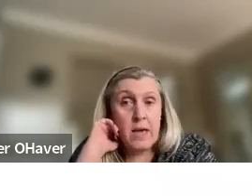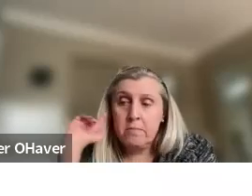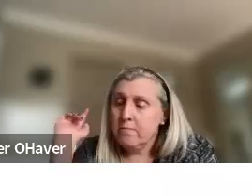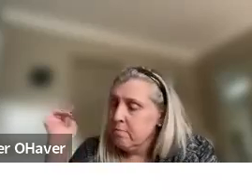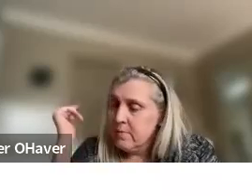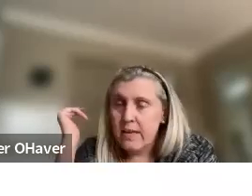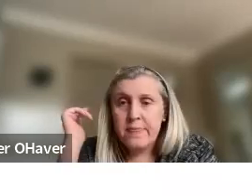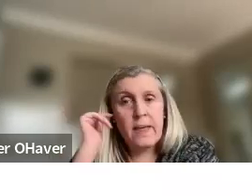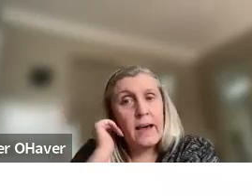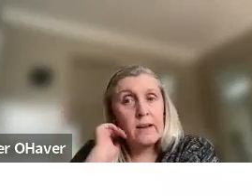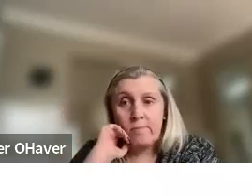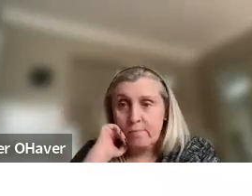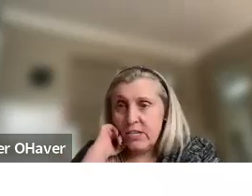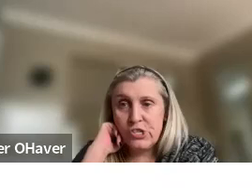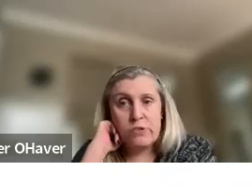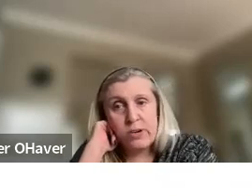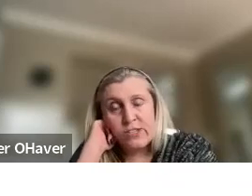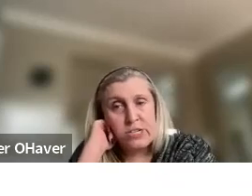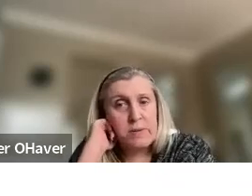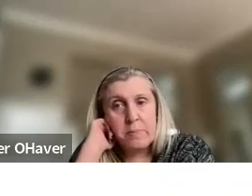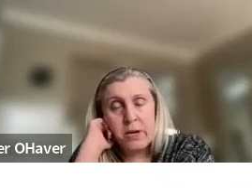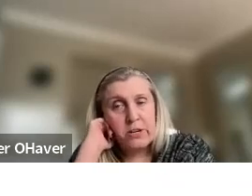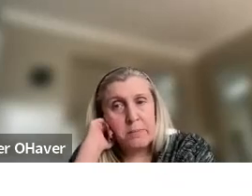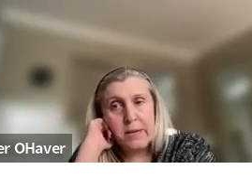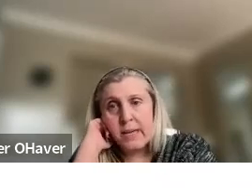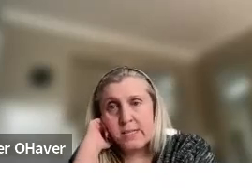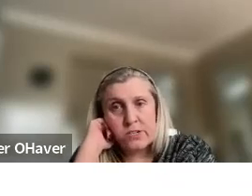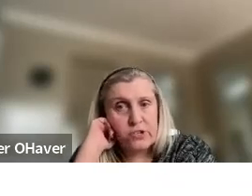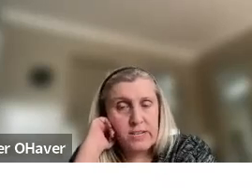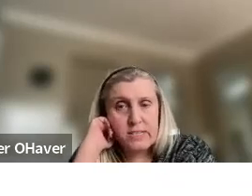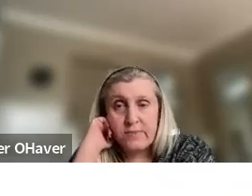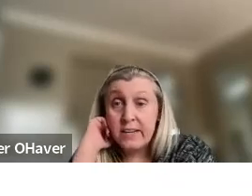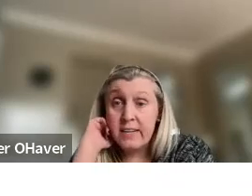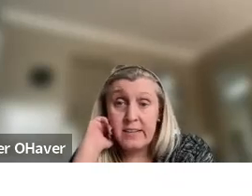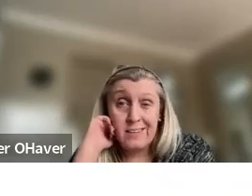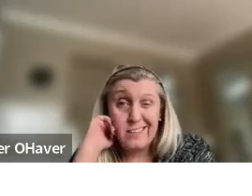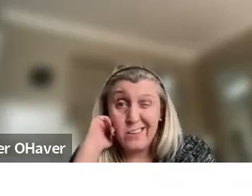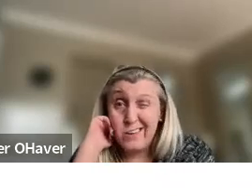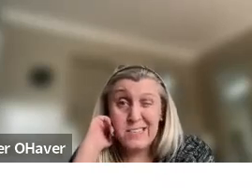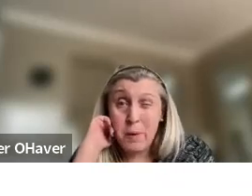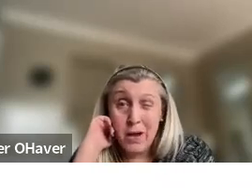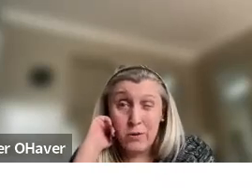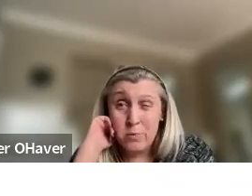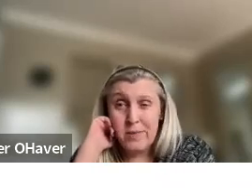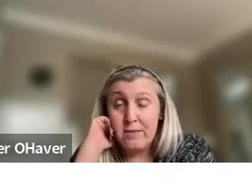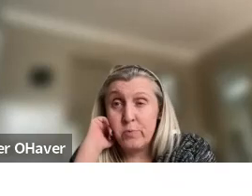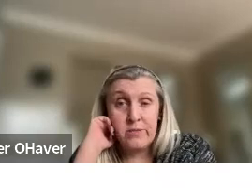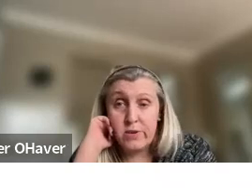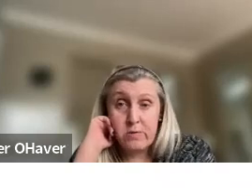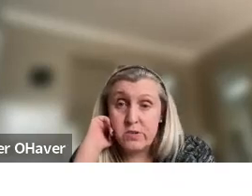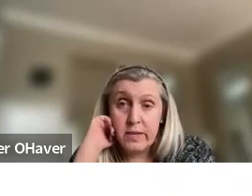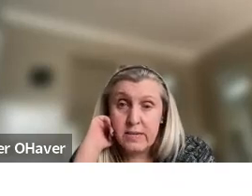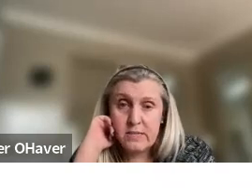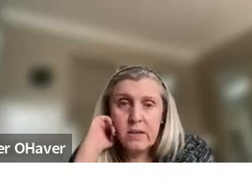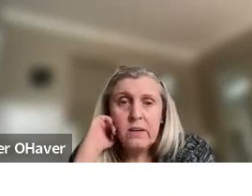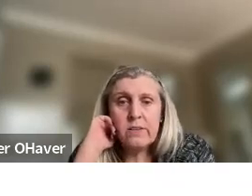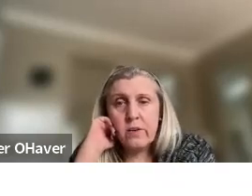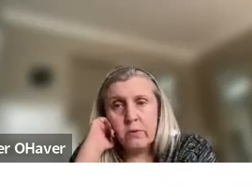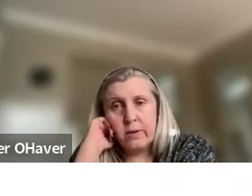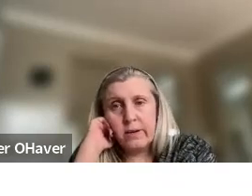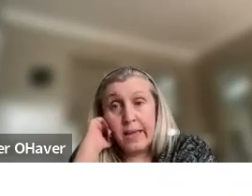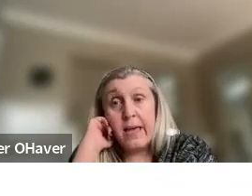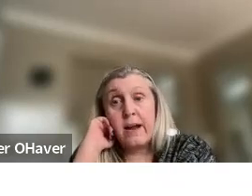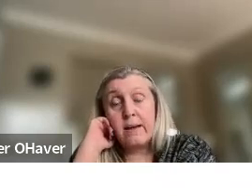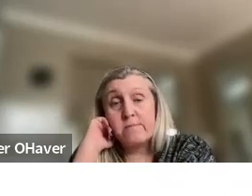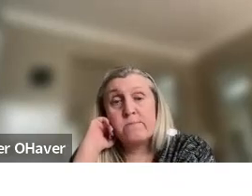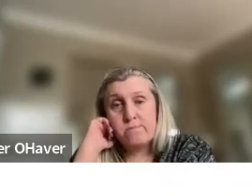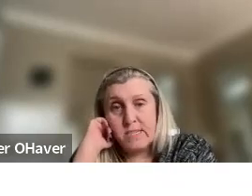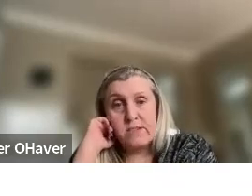I could pick up the phone or text one of those leaders and get that issue address or nipped in the butter.